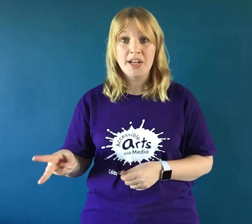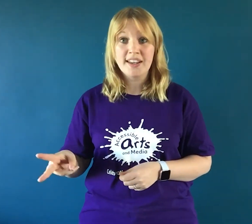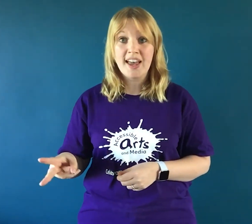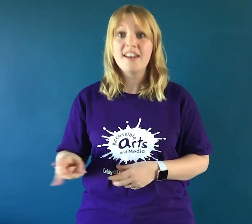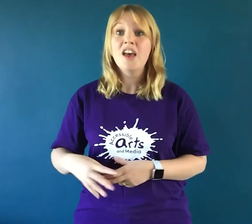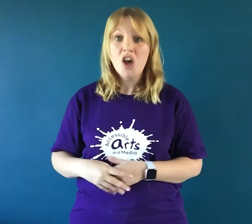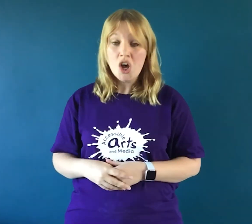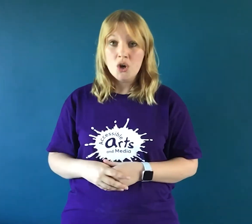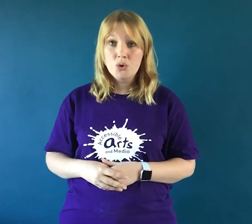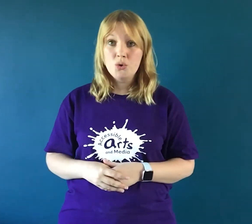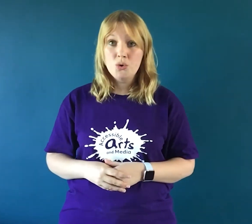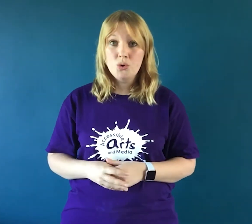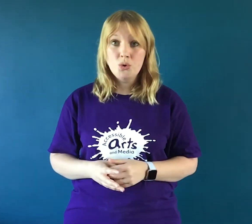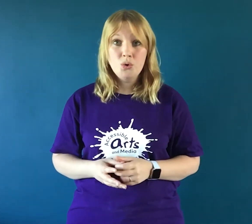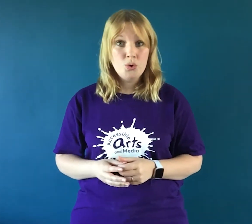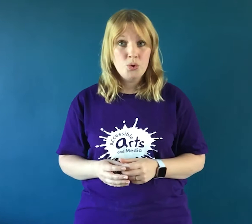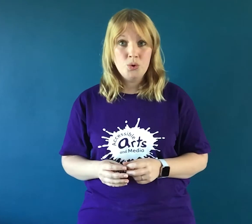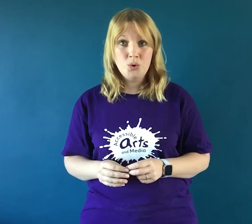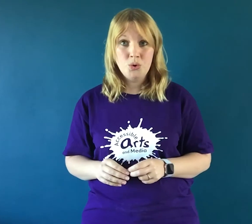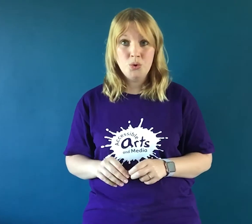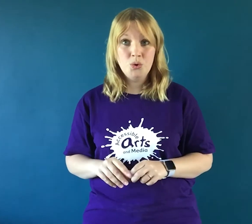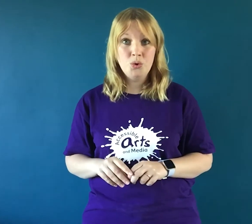And again